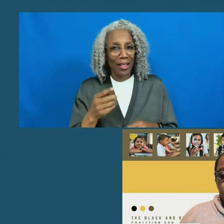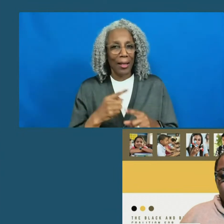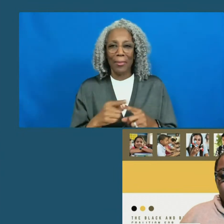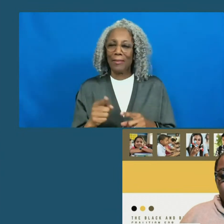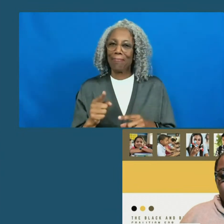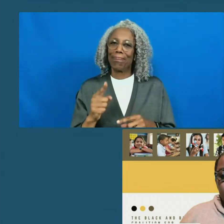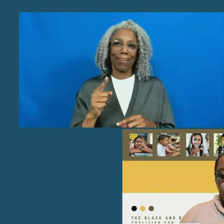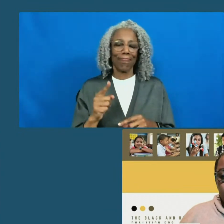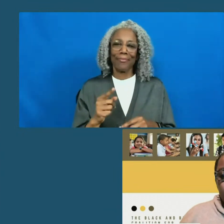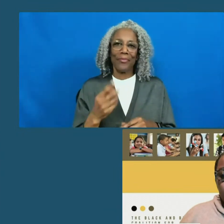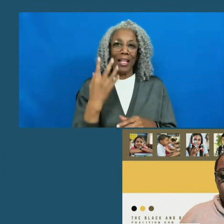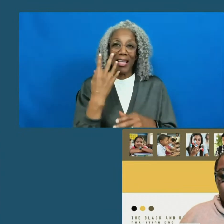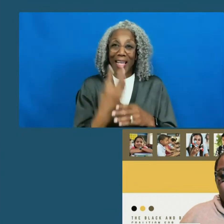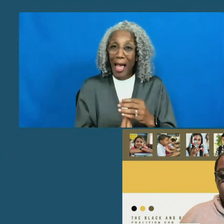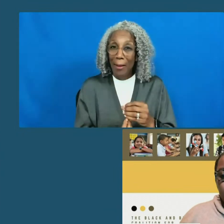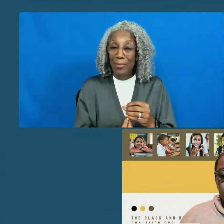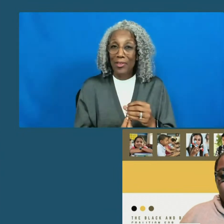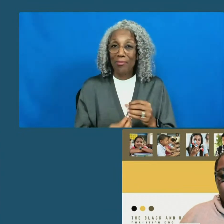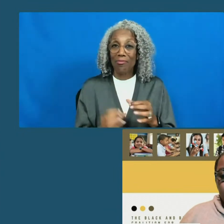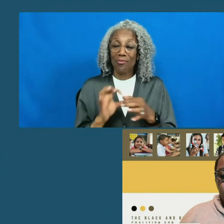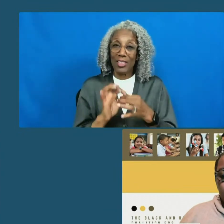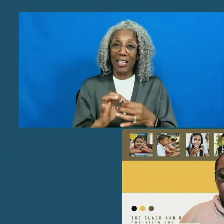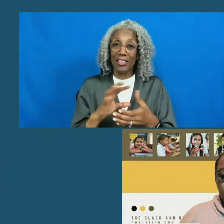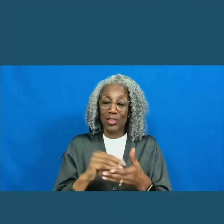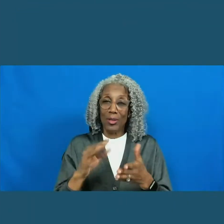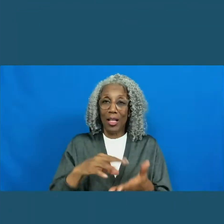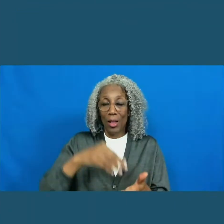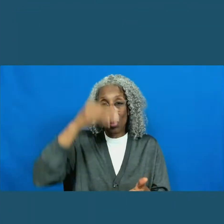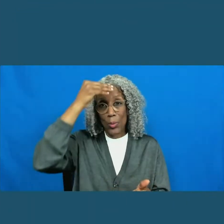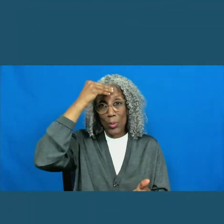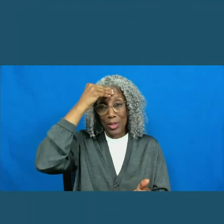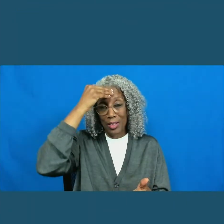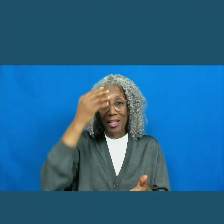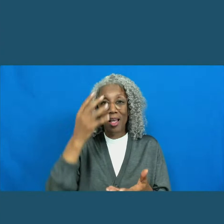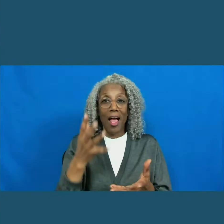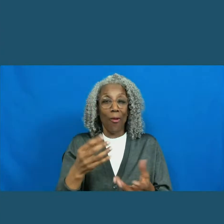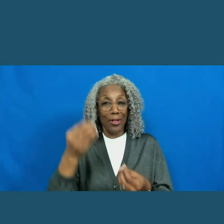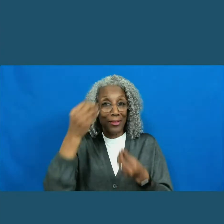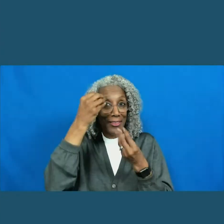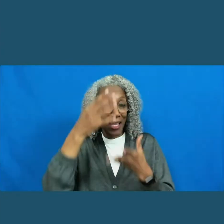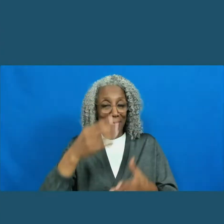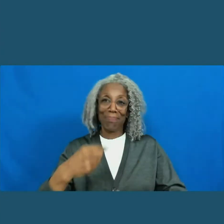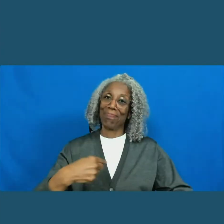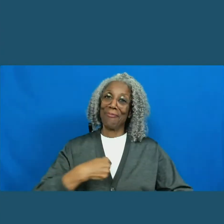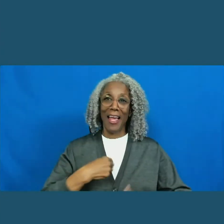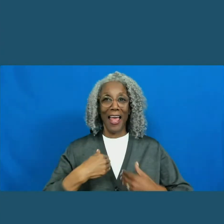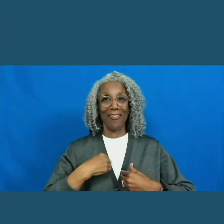solution to this, I would absolutely do this. So the guests that we're talking about